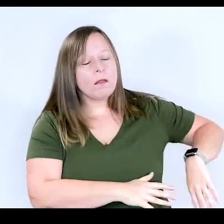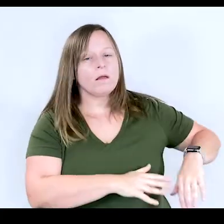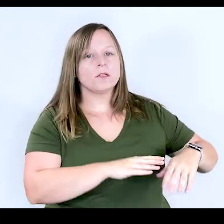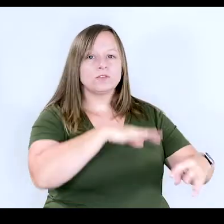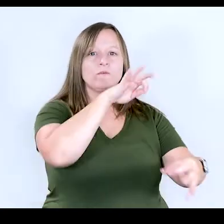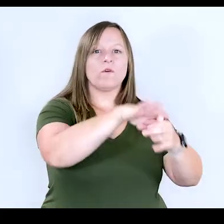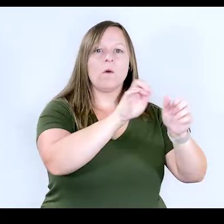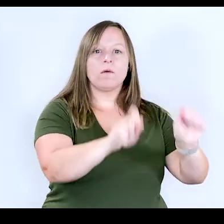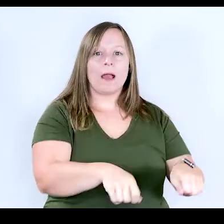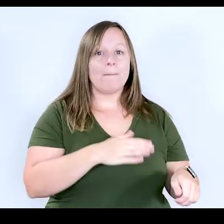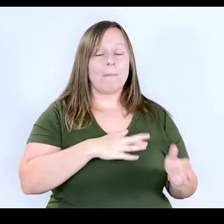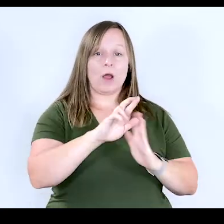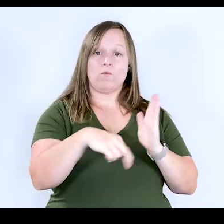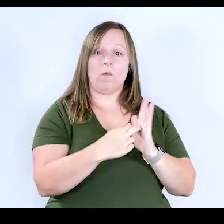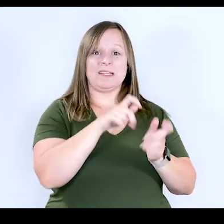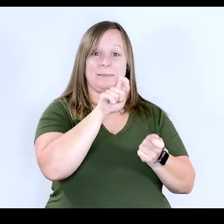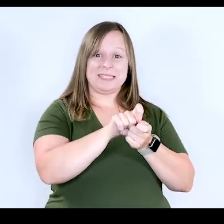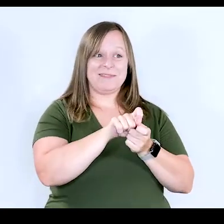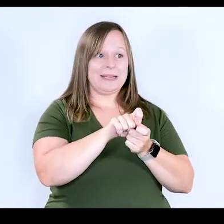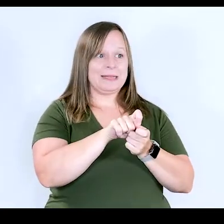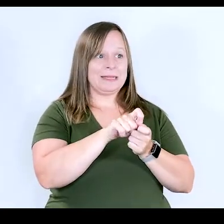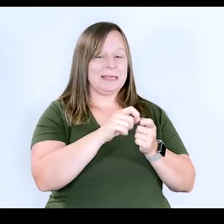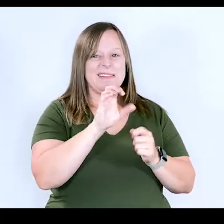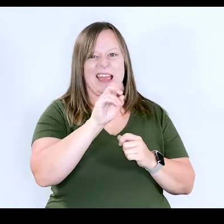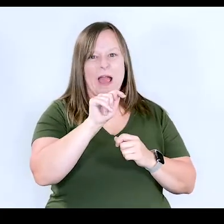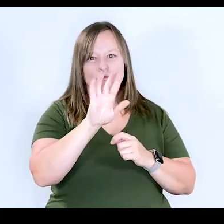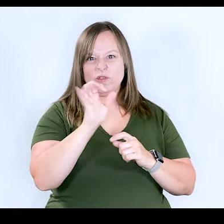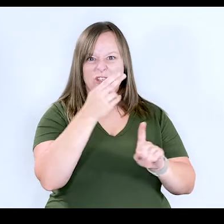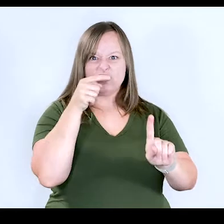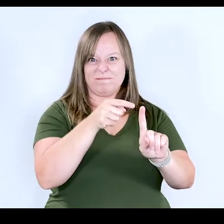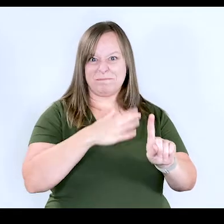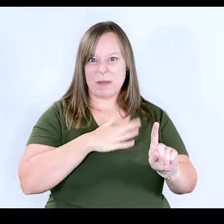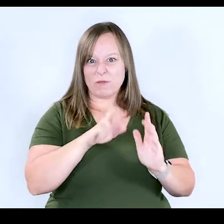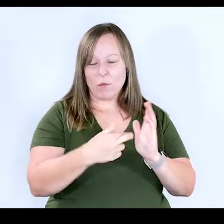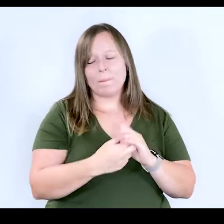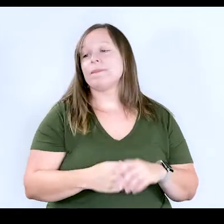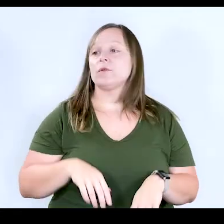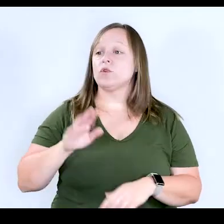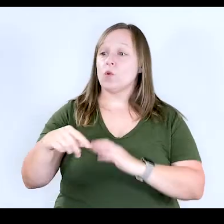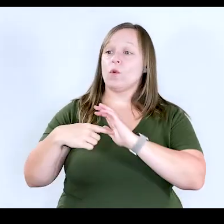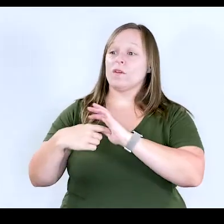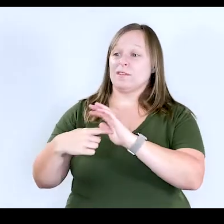And my role specifically is to expand that outreach. As you're representing the New York